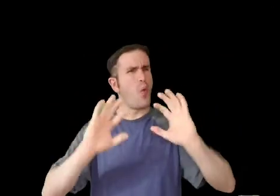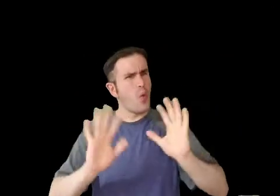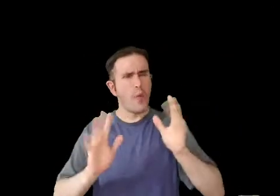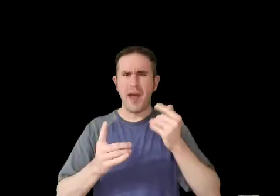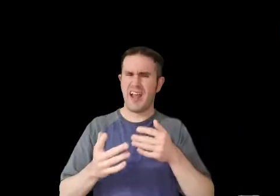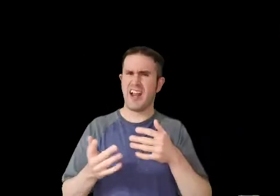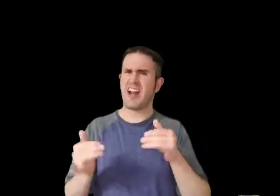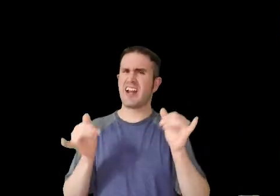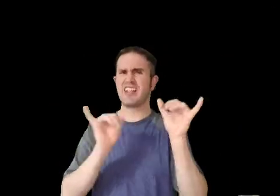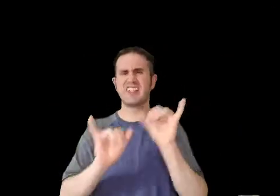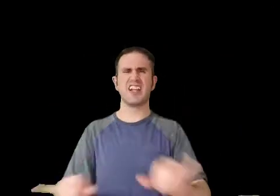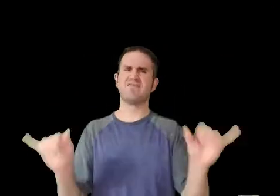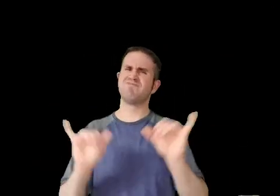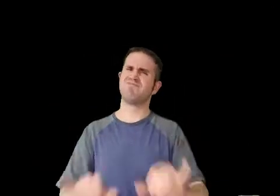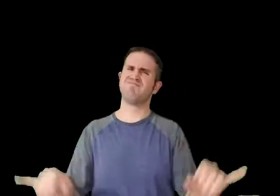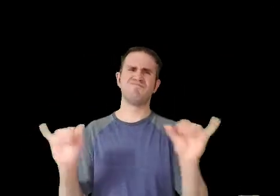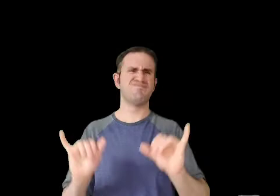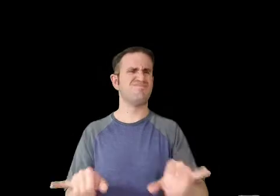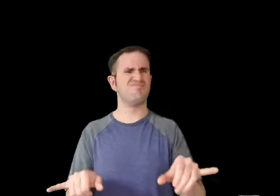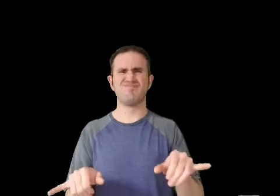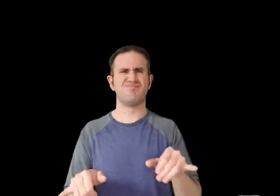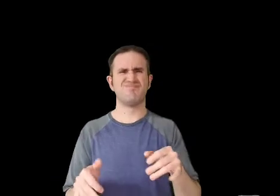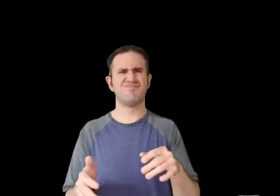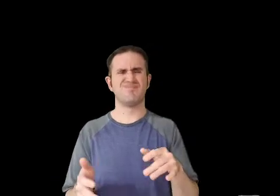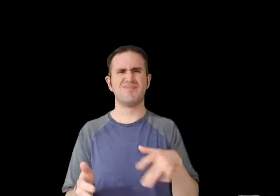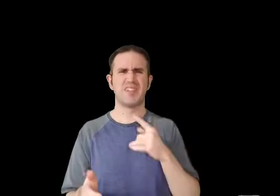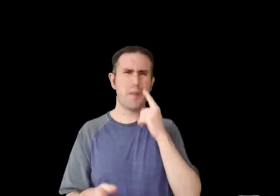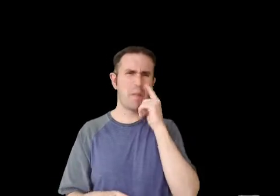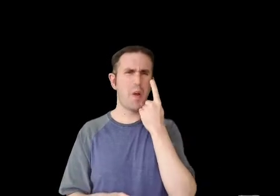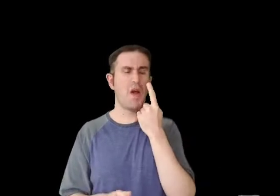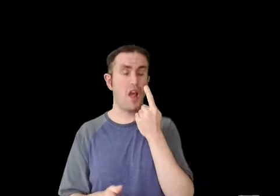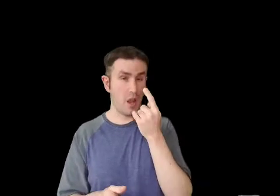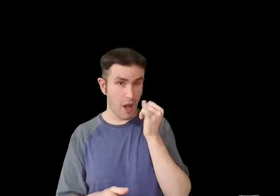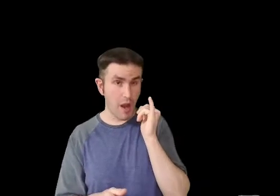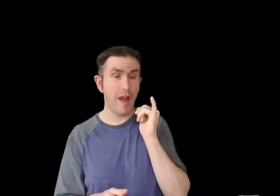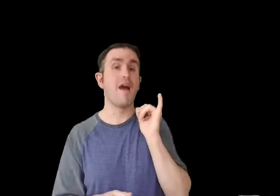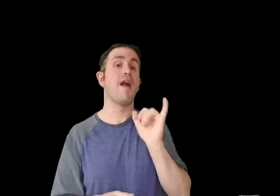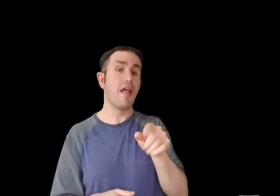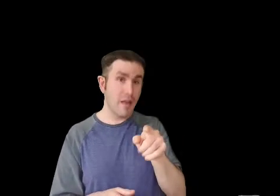but you don't want to be just everything all one color either... Then, a neighboring color palette